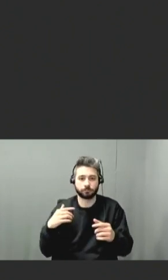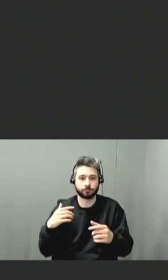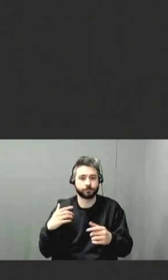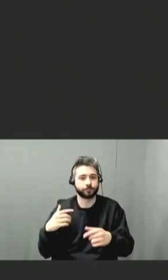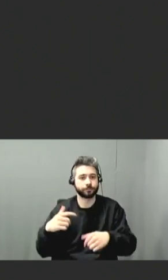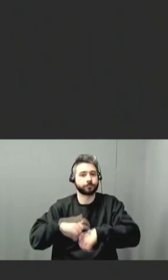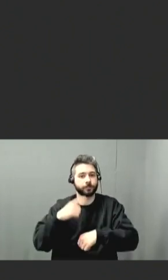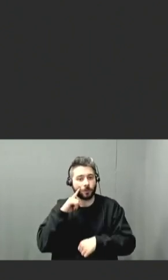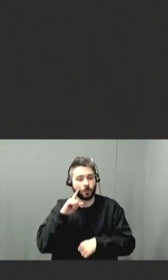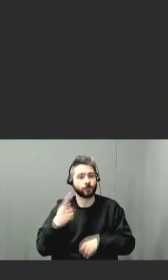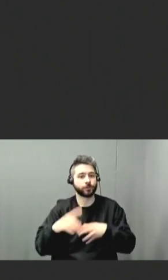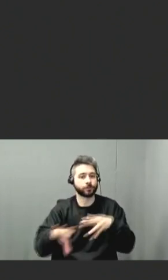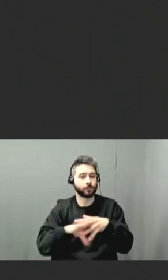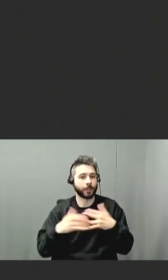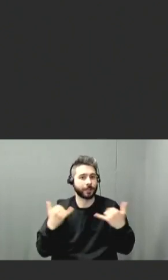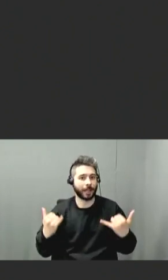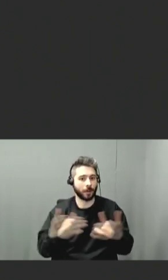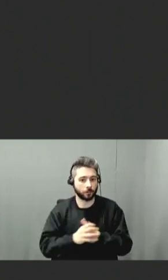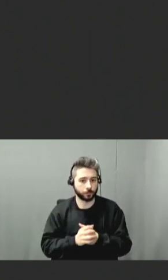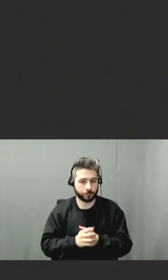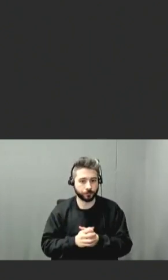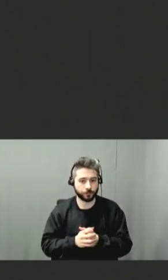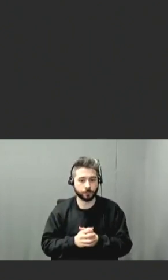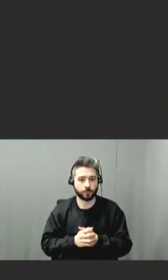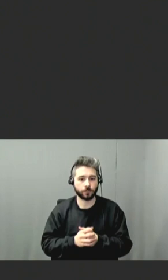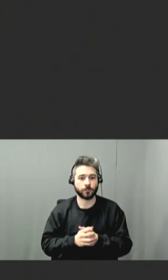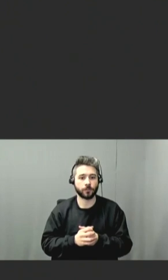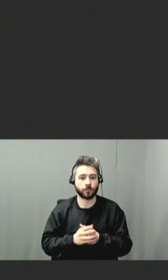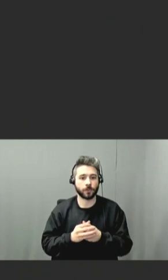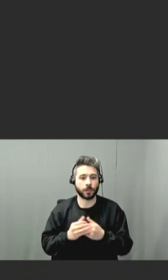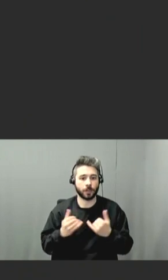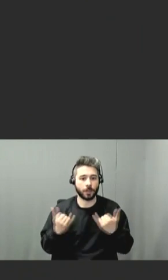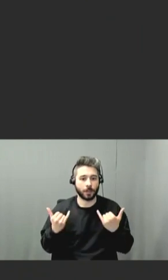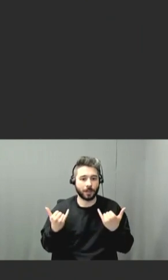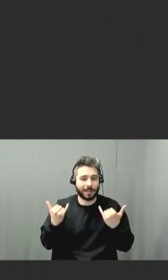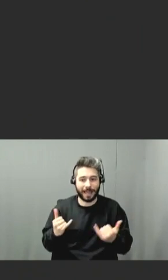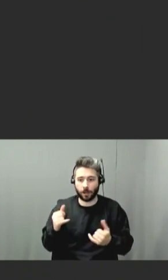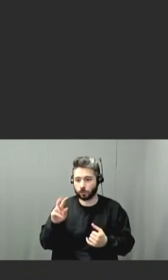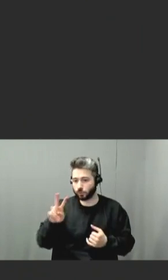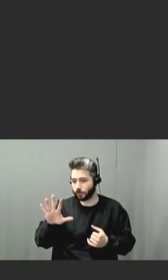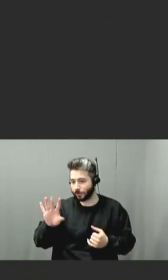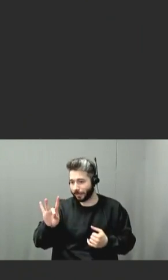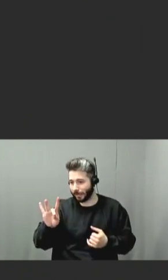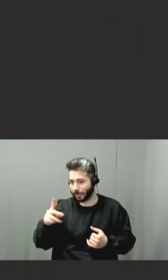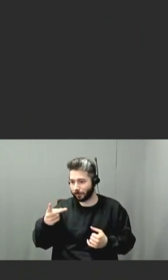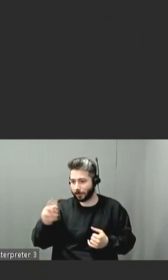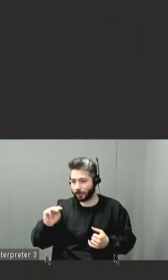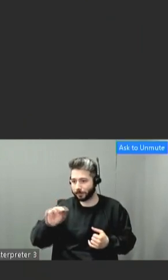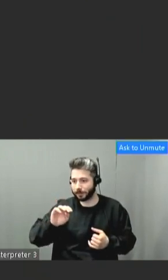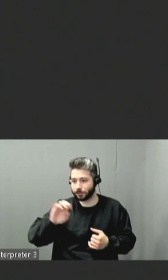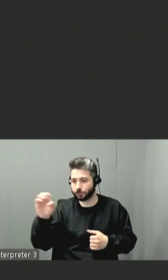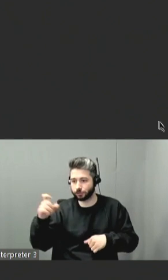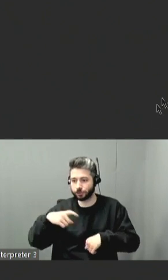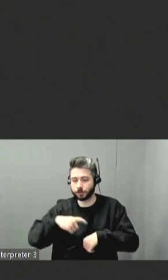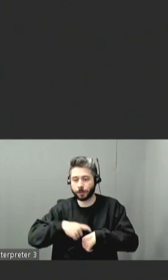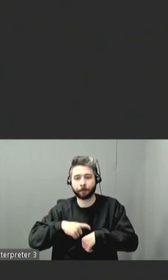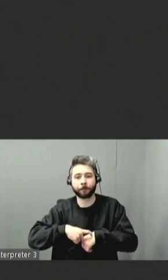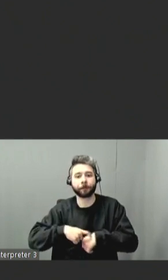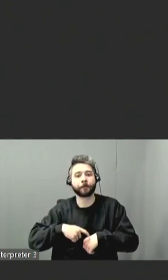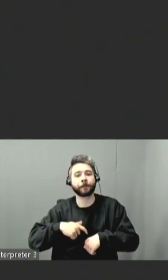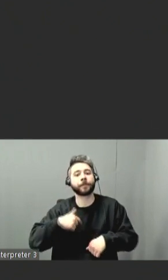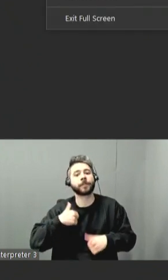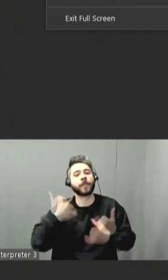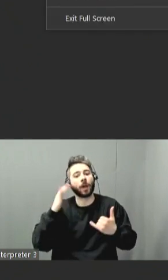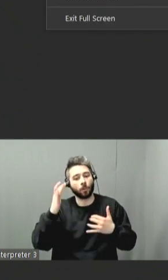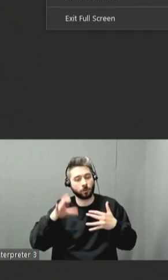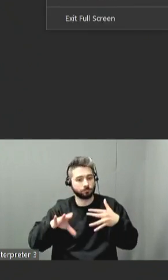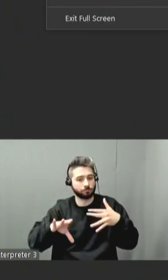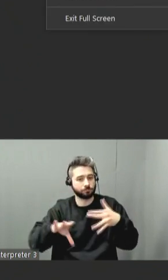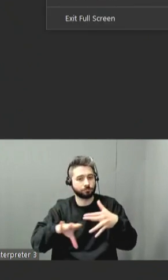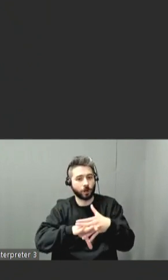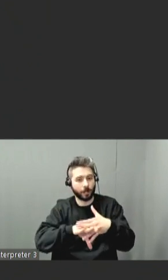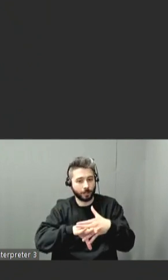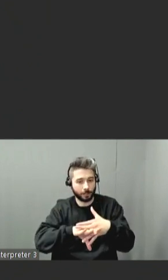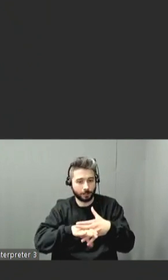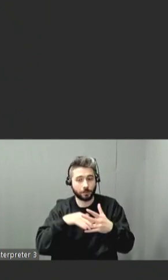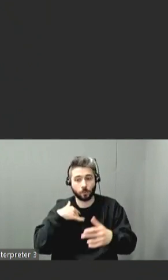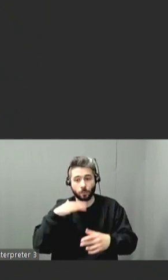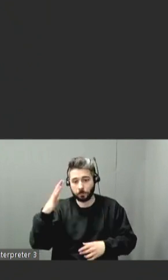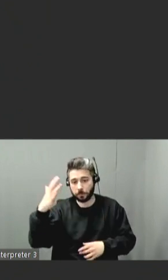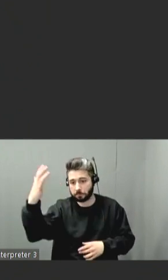break. It is now 2:58 p.m. Eastern Time, and we will now go to break. We will return promptly at